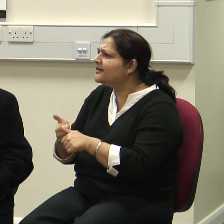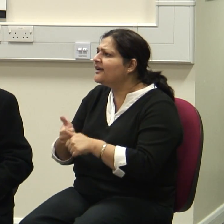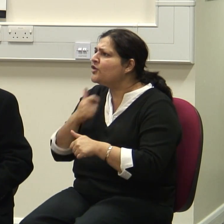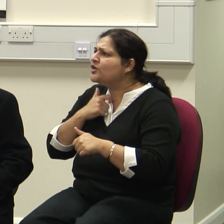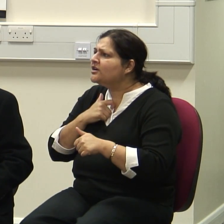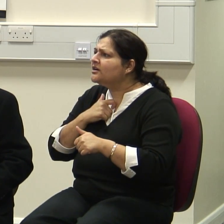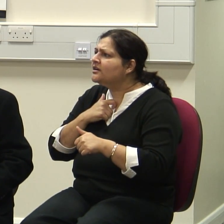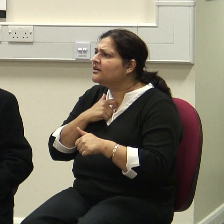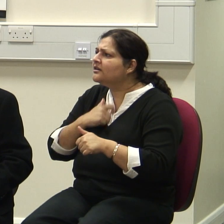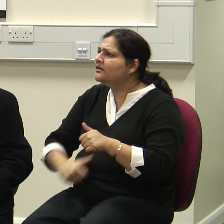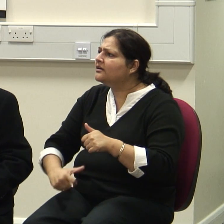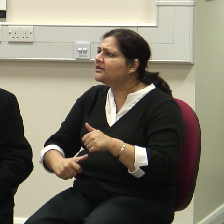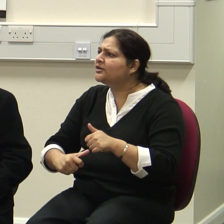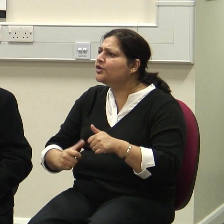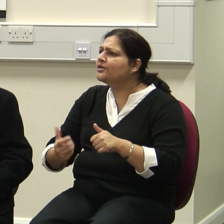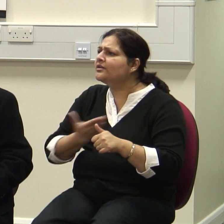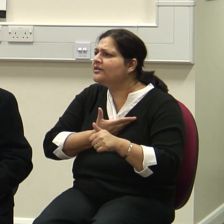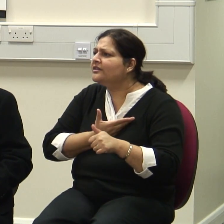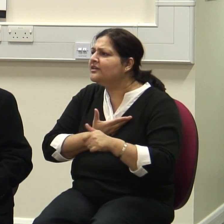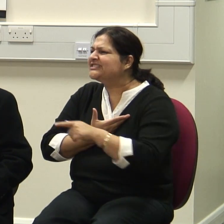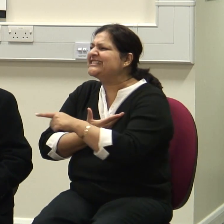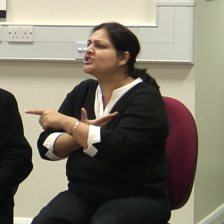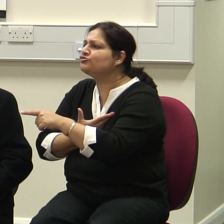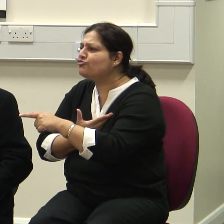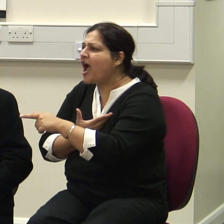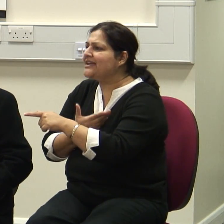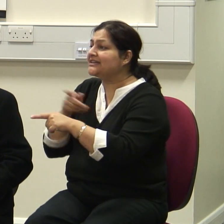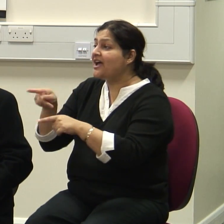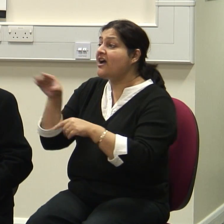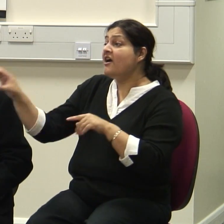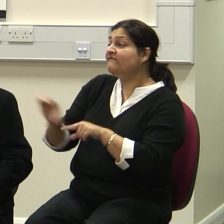It’s funded primarily by scientology. It’s not primarily, it’s funded entirely by scientology. So you're comfortable with that –